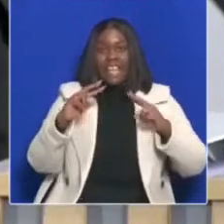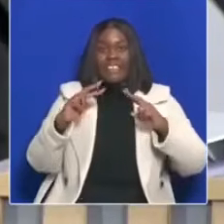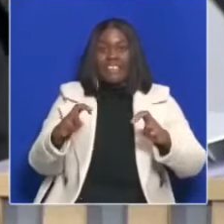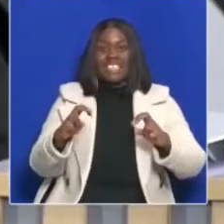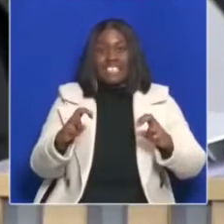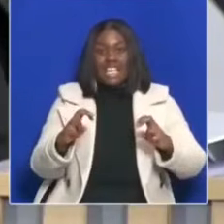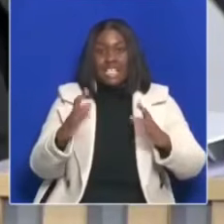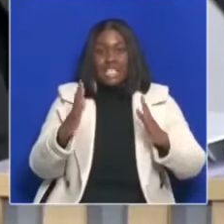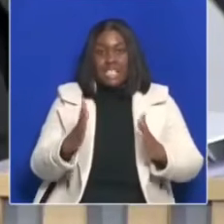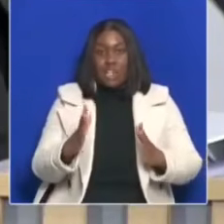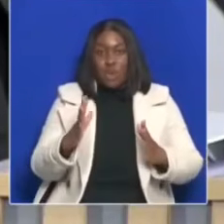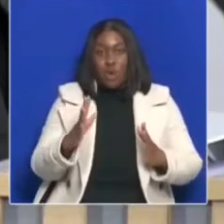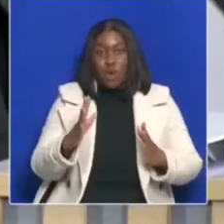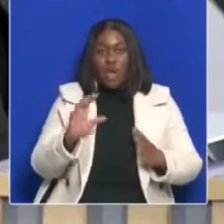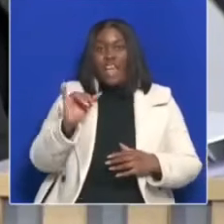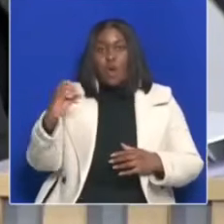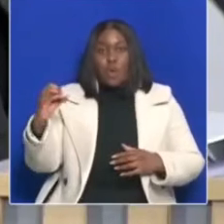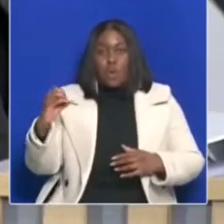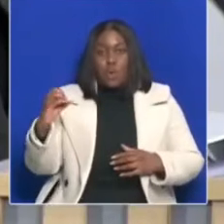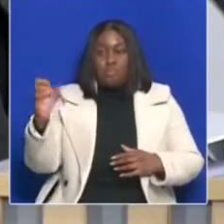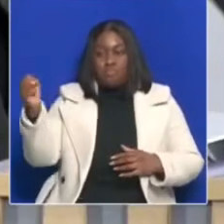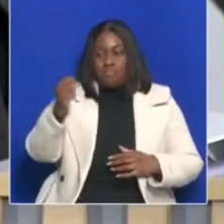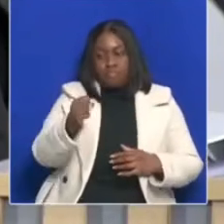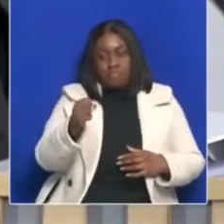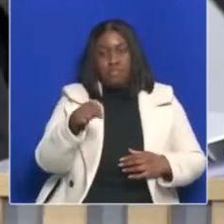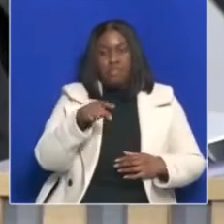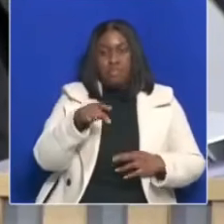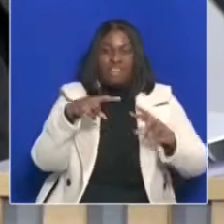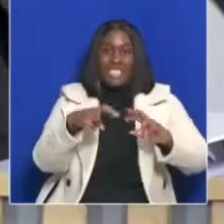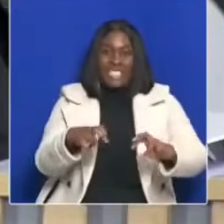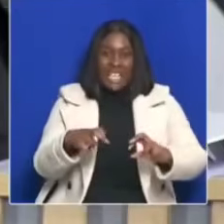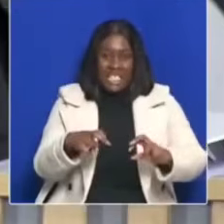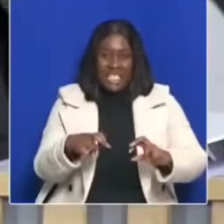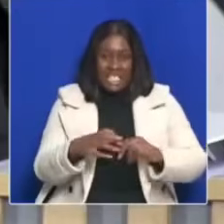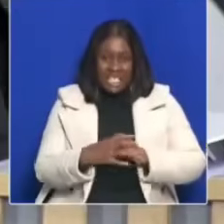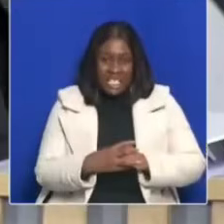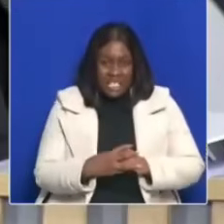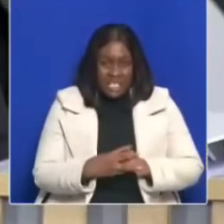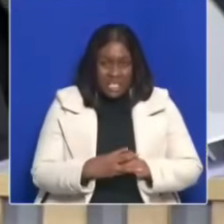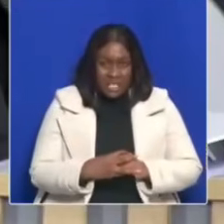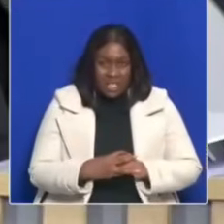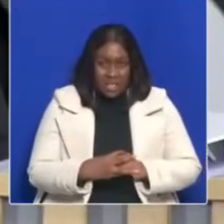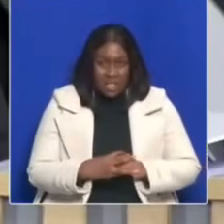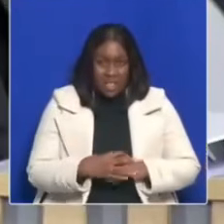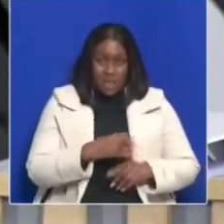the information that comes to the task team is not provided to the investigating officer or